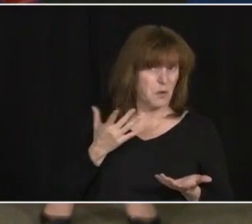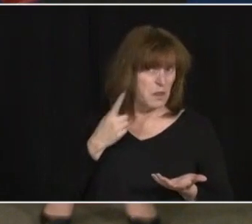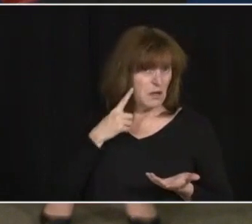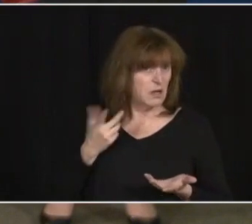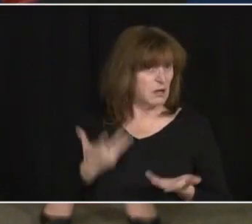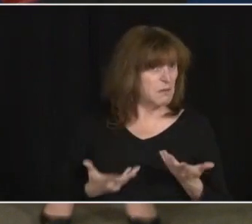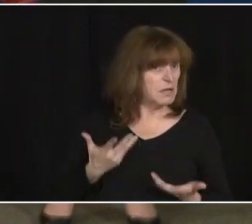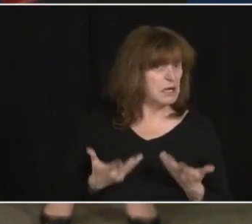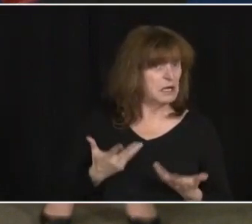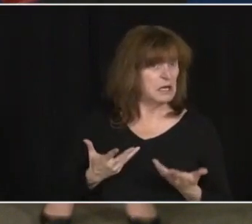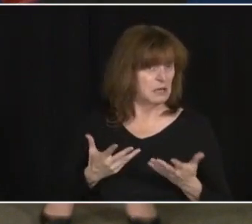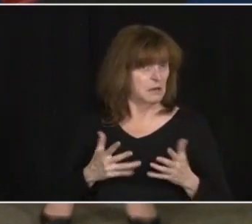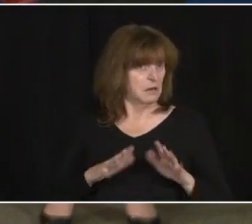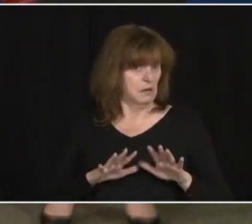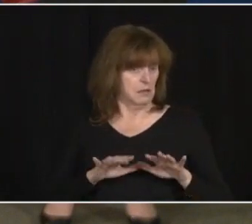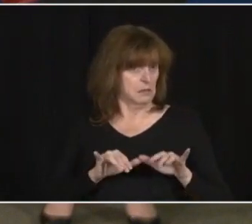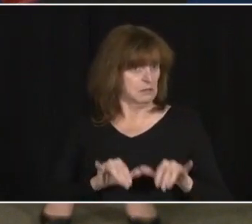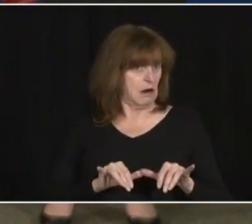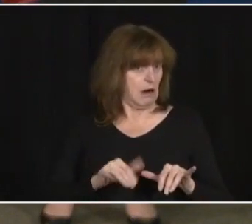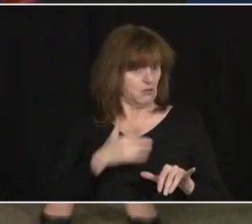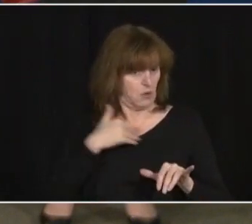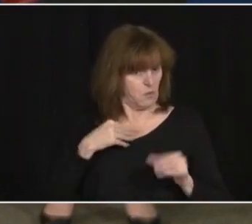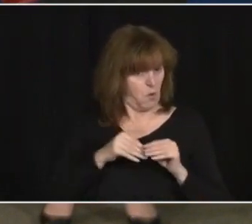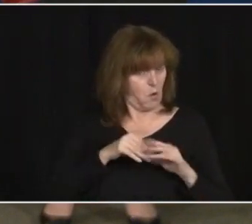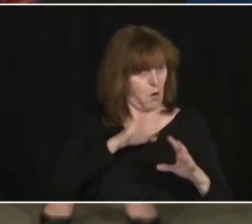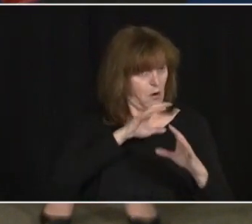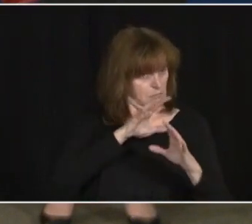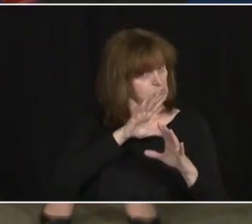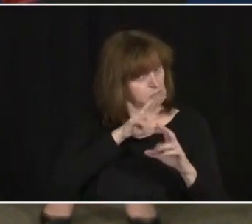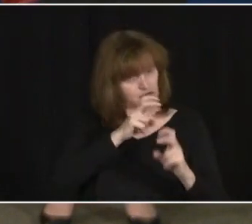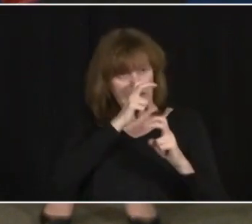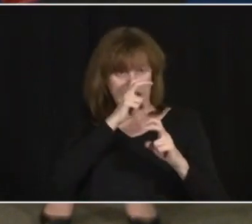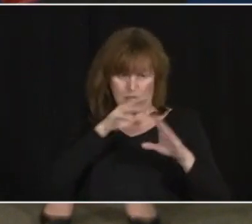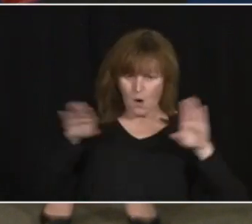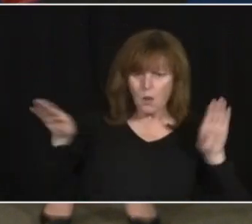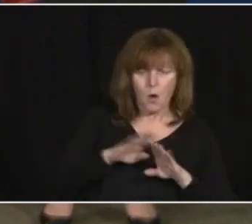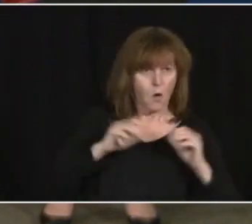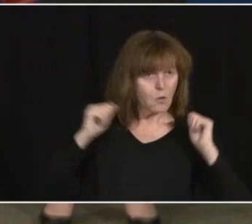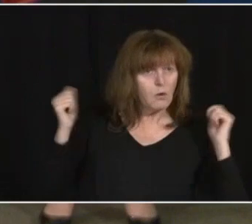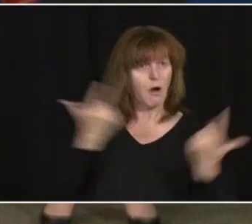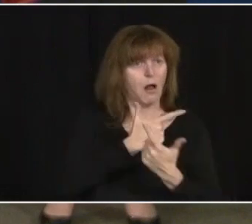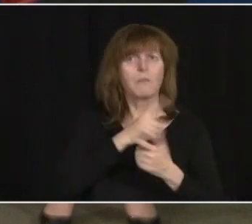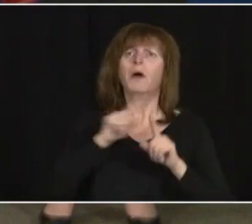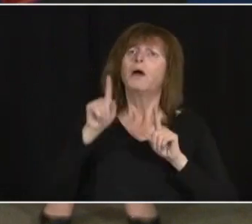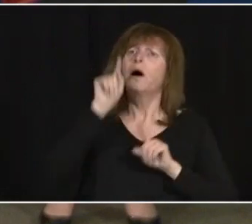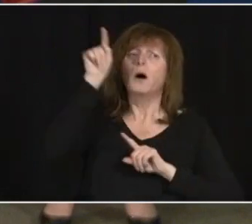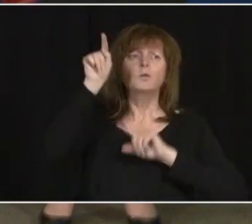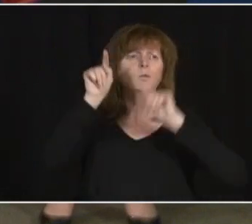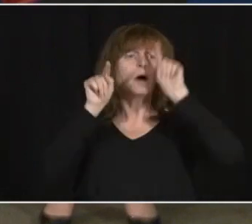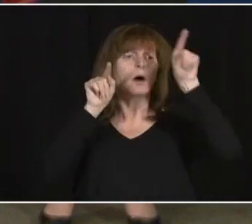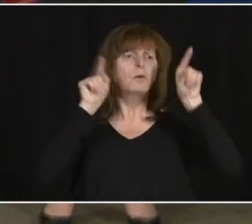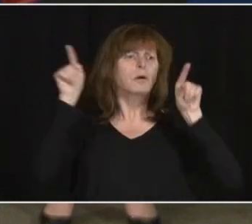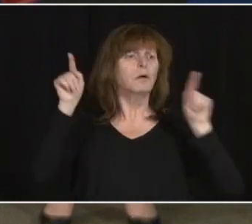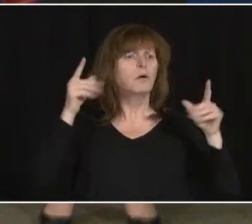lockdown and under other parts of the province open up because they haven't had those cases, or are you just worried about